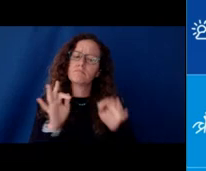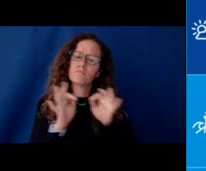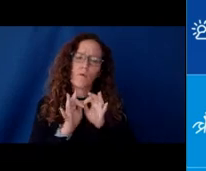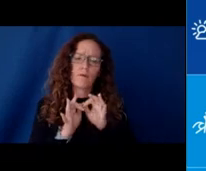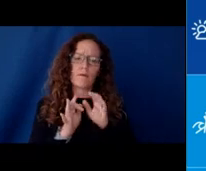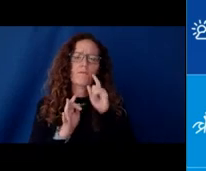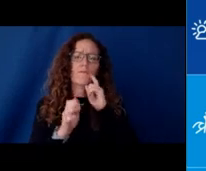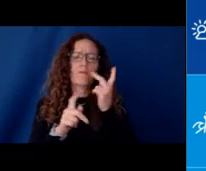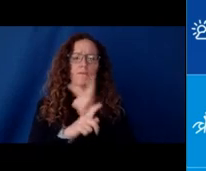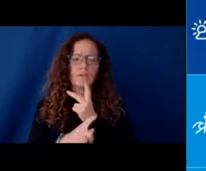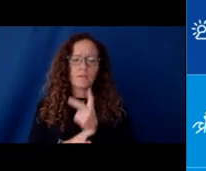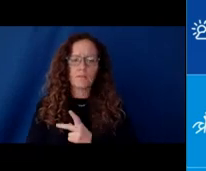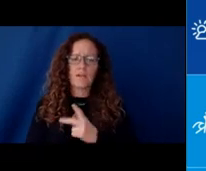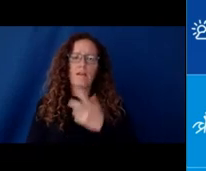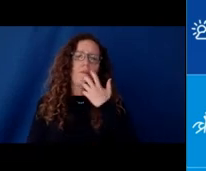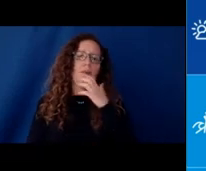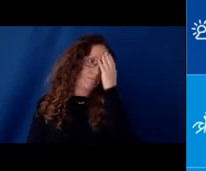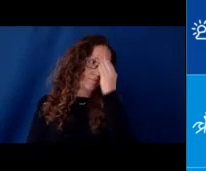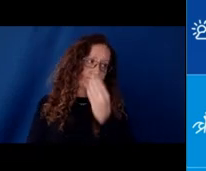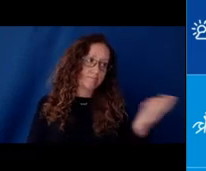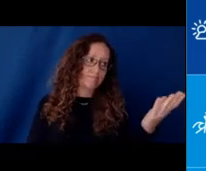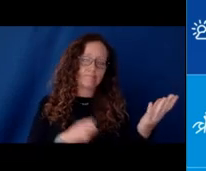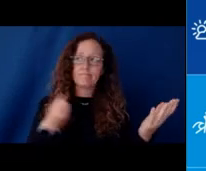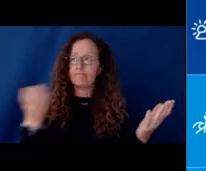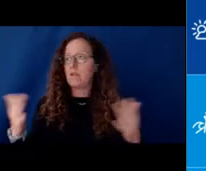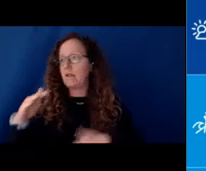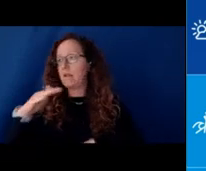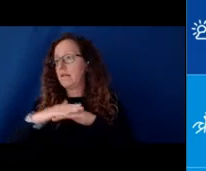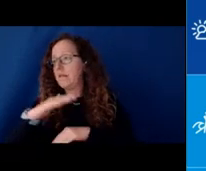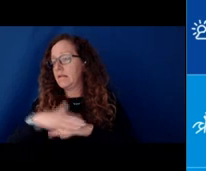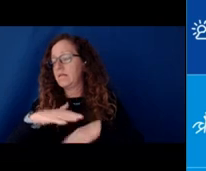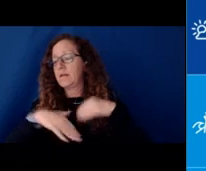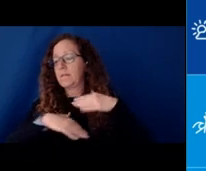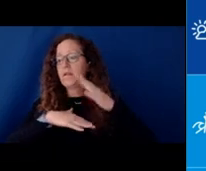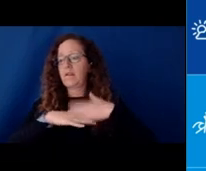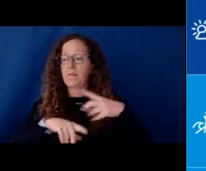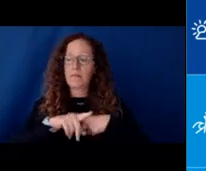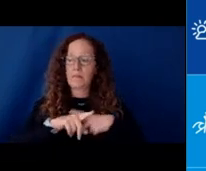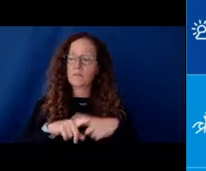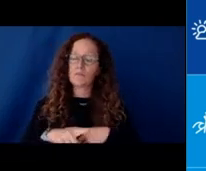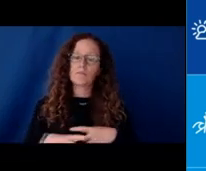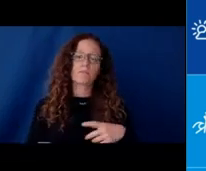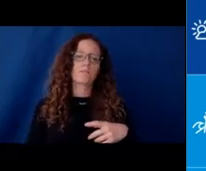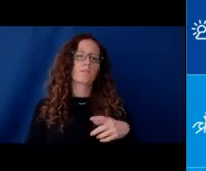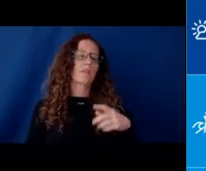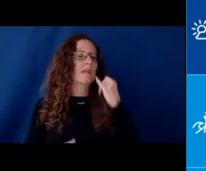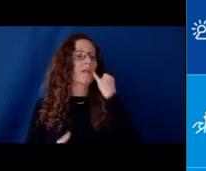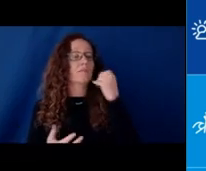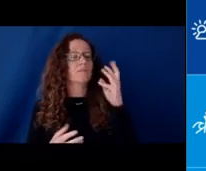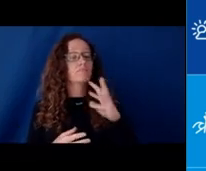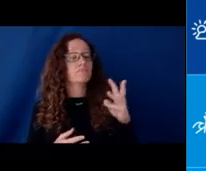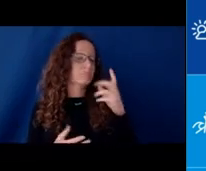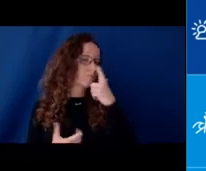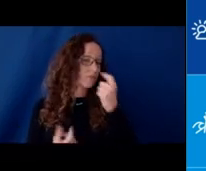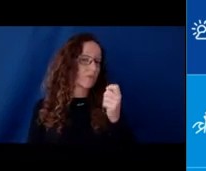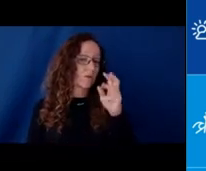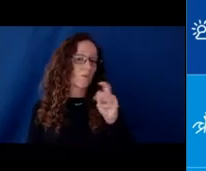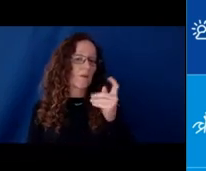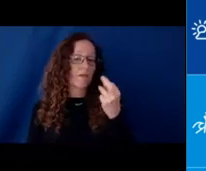heat as do maximum and minimum temperatures. You can go to weather.gov/safety/heat-index to